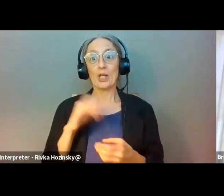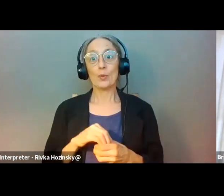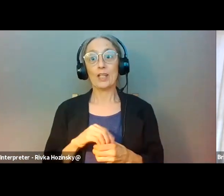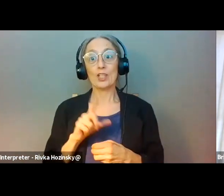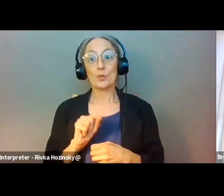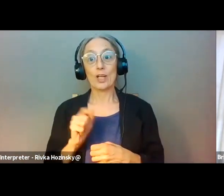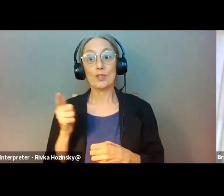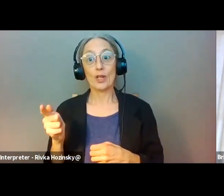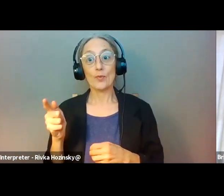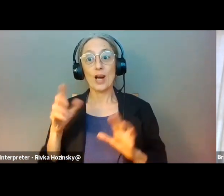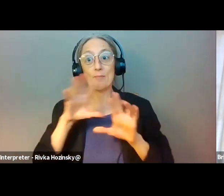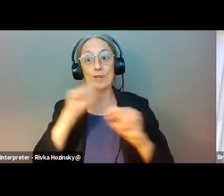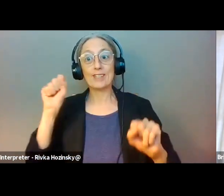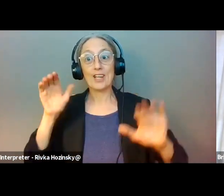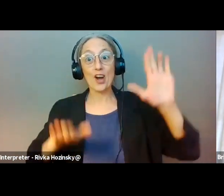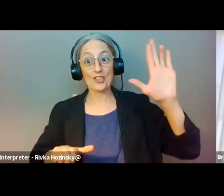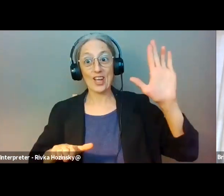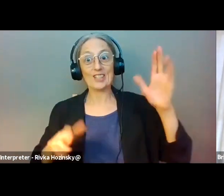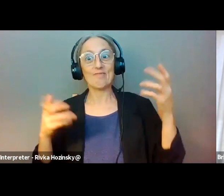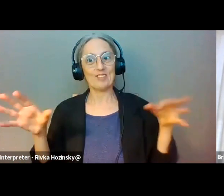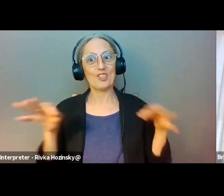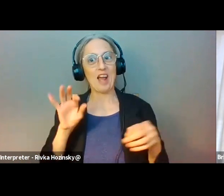So without further ado, we will play Bridget's video.